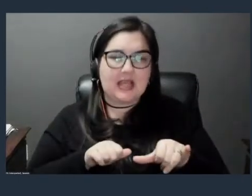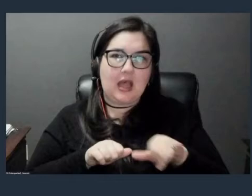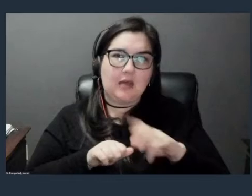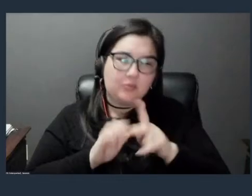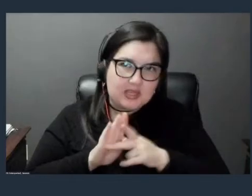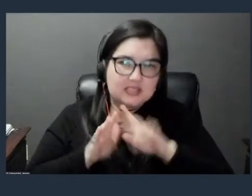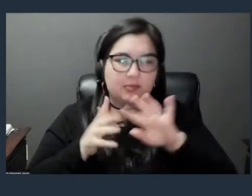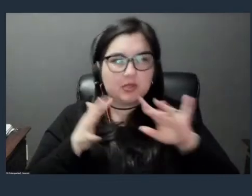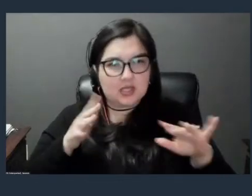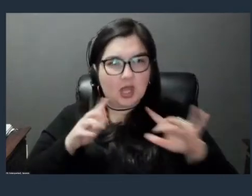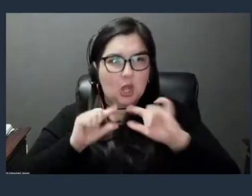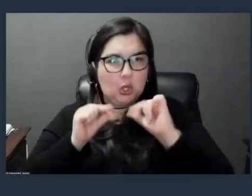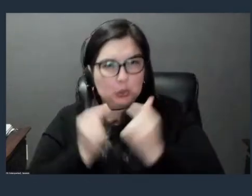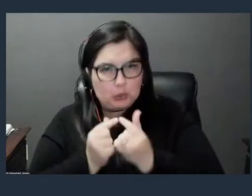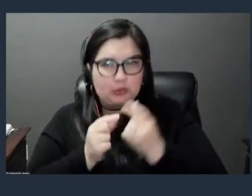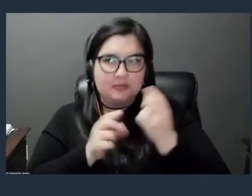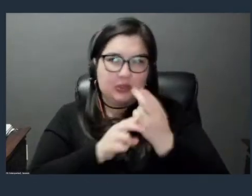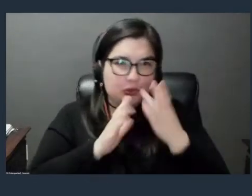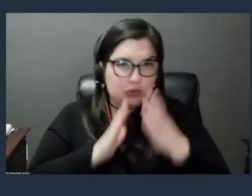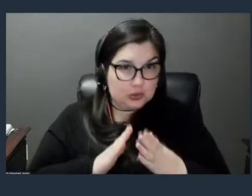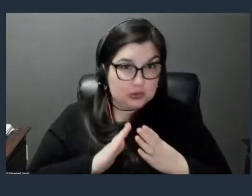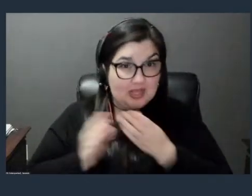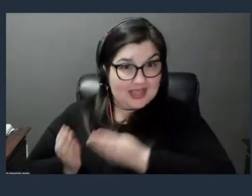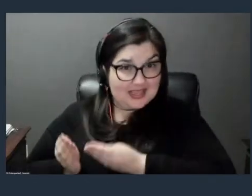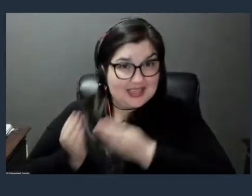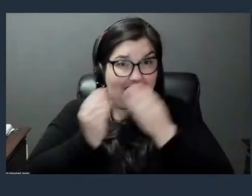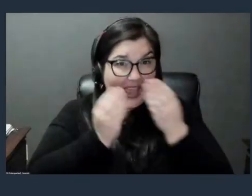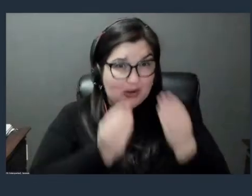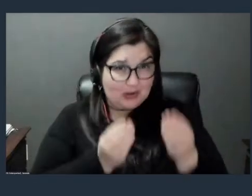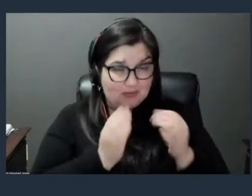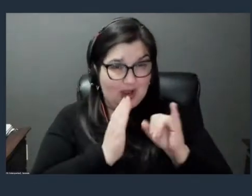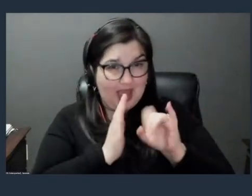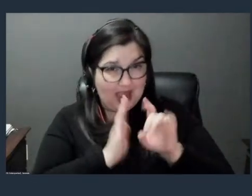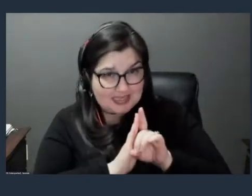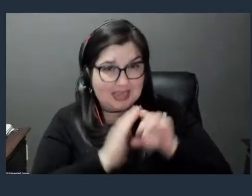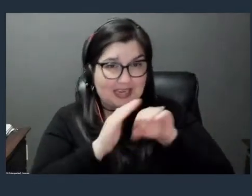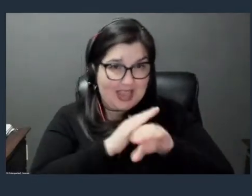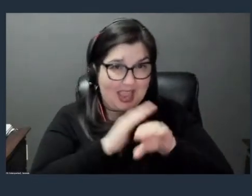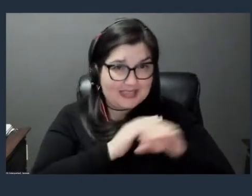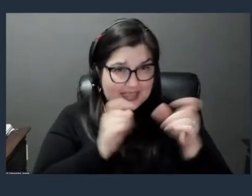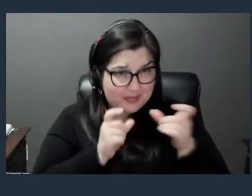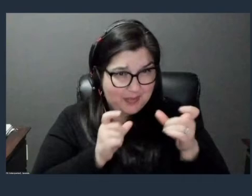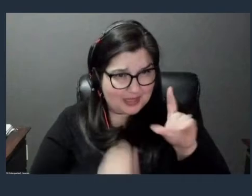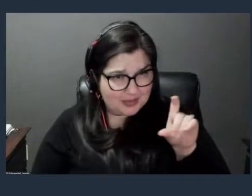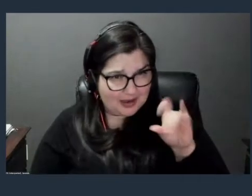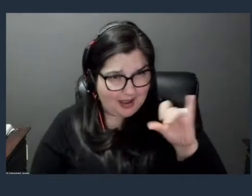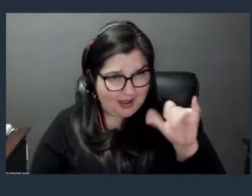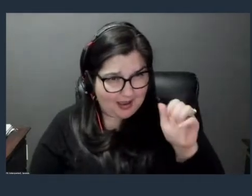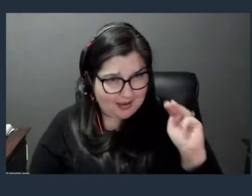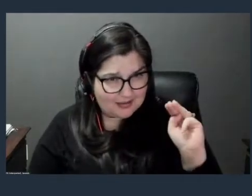Do they carry over into Identity and Access Management? Yeah, they do. Now, exactly how they do that